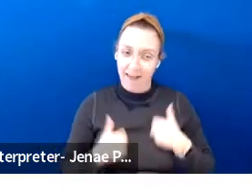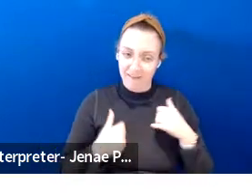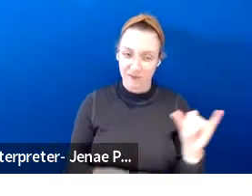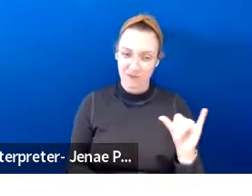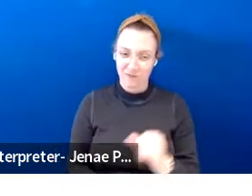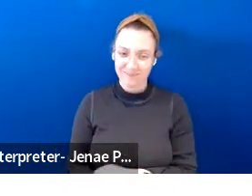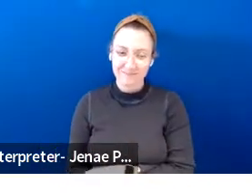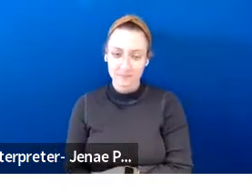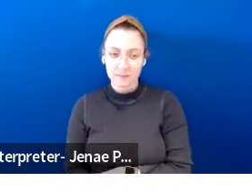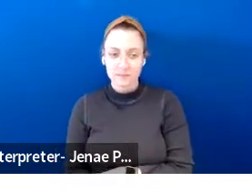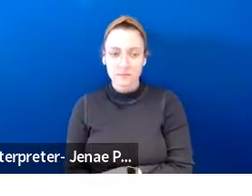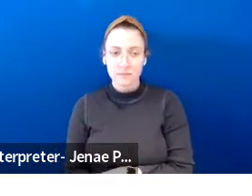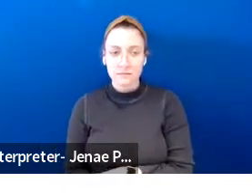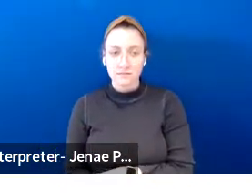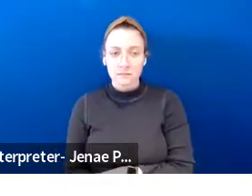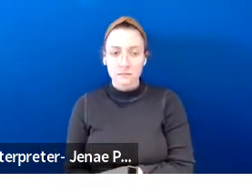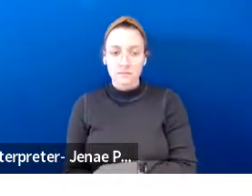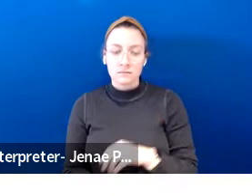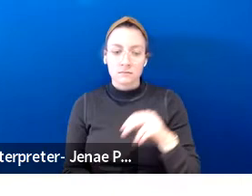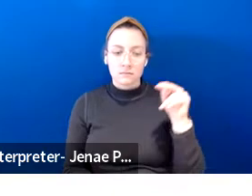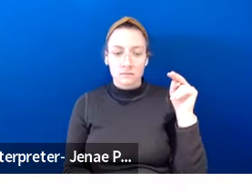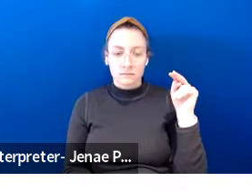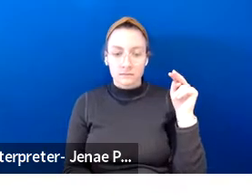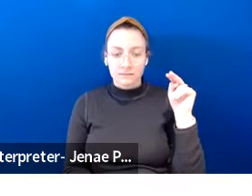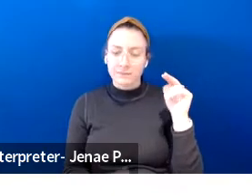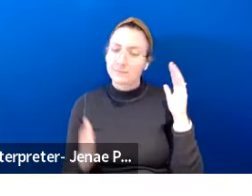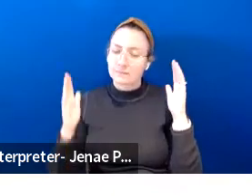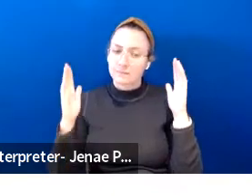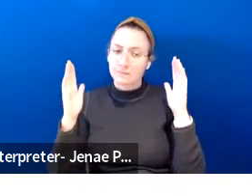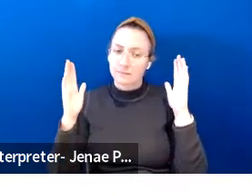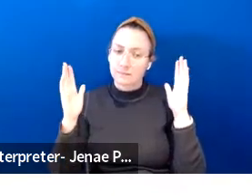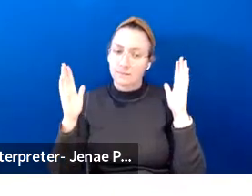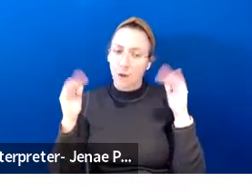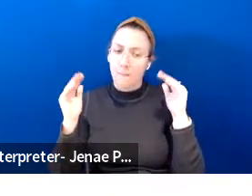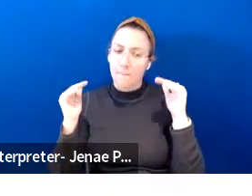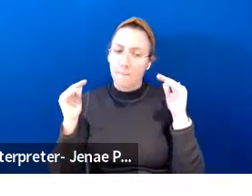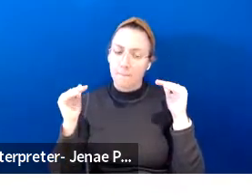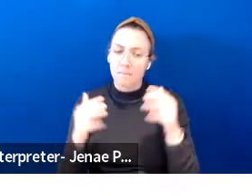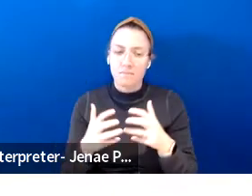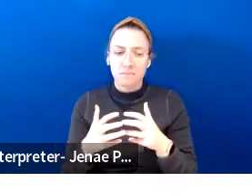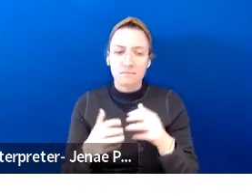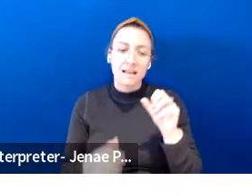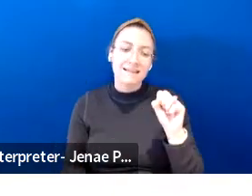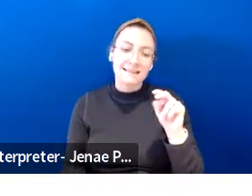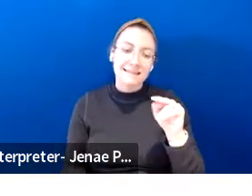So when we look at Hope, a lot of the research, Snyder was a big